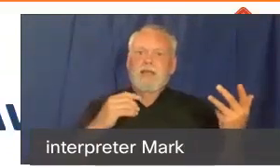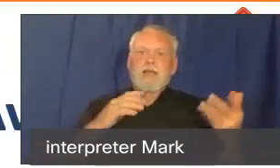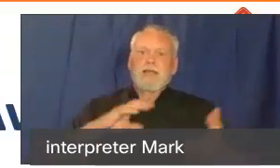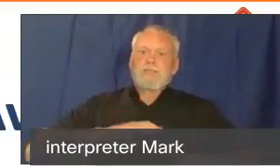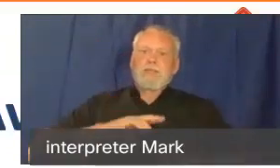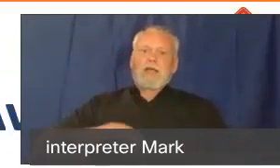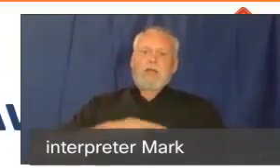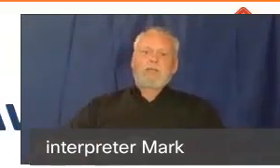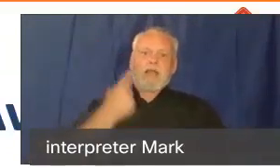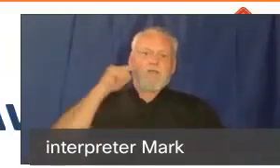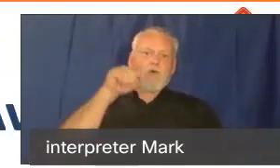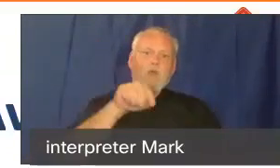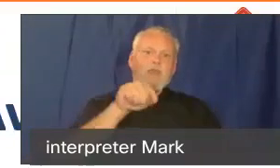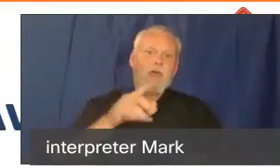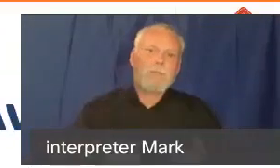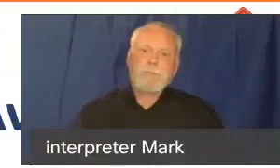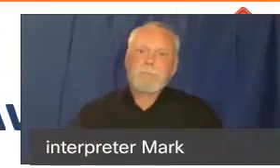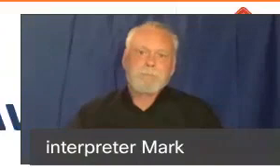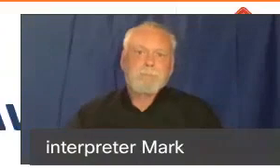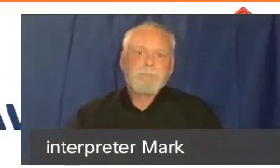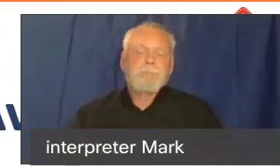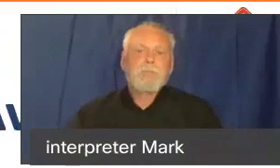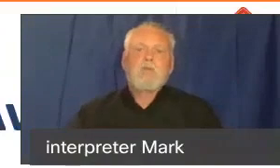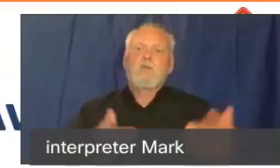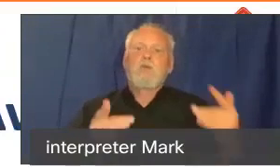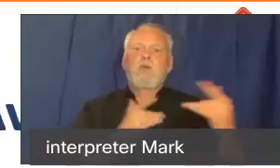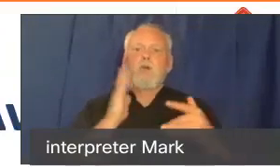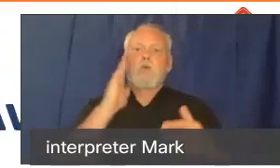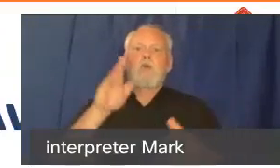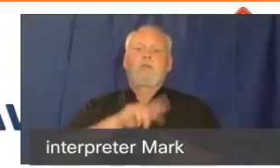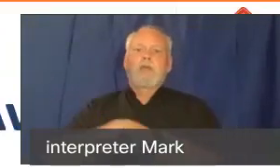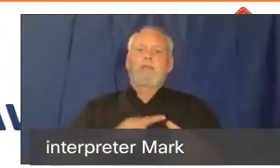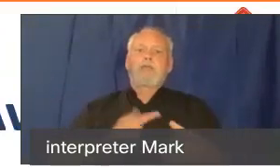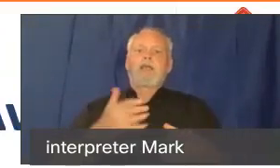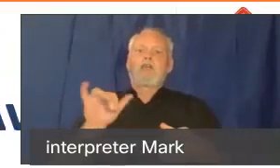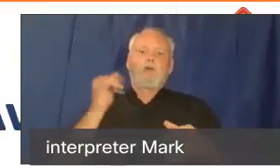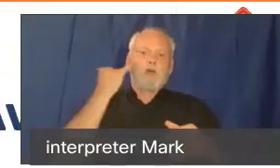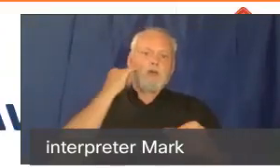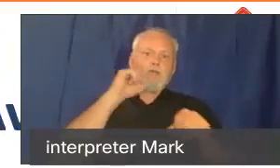And so there's the concern that, you know, that will be upsetting as well as bike 1 or.